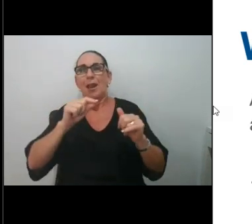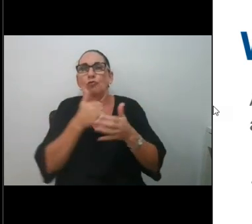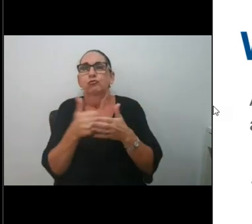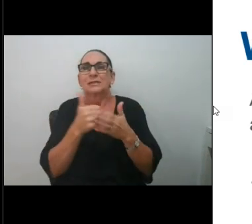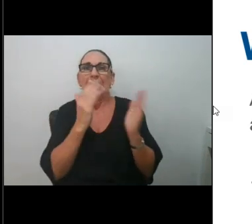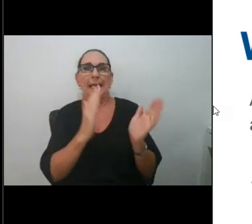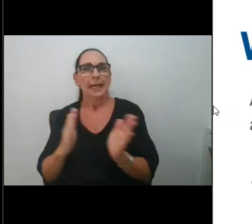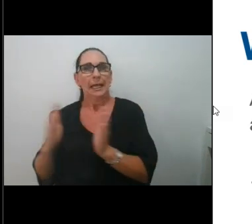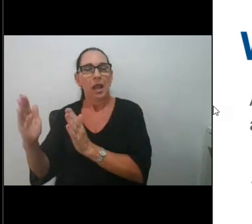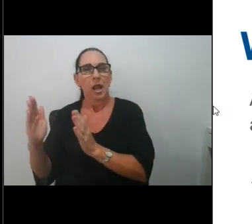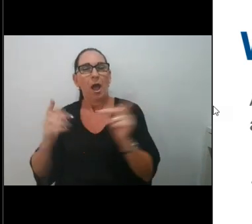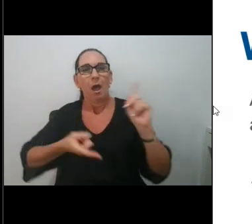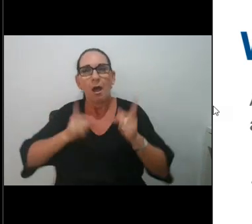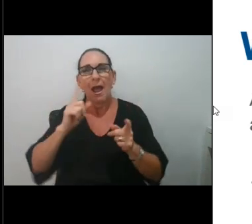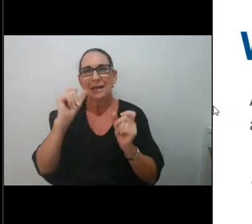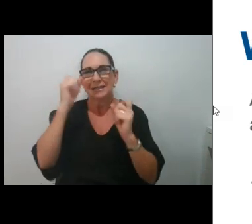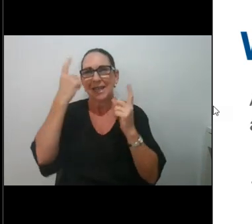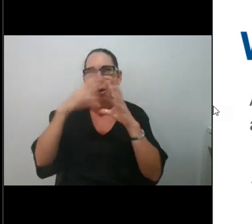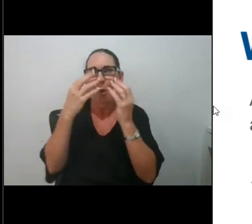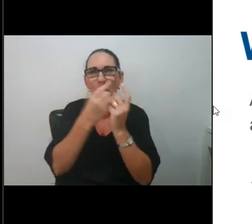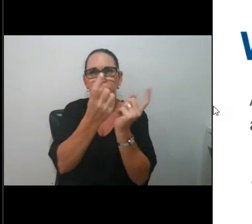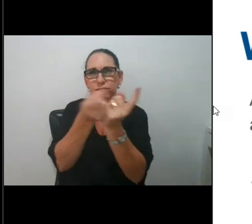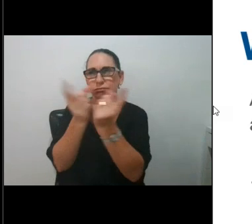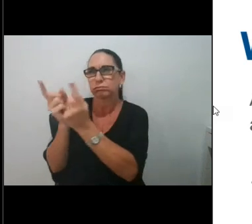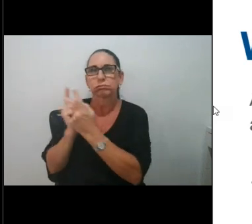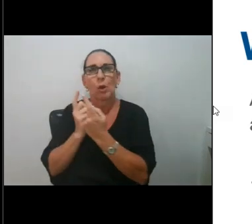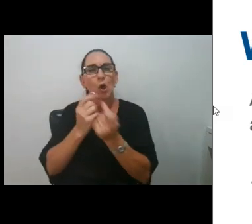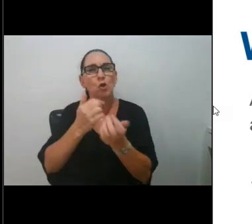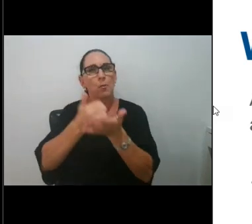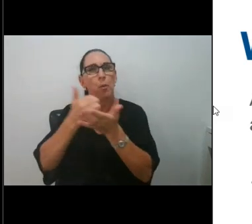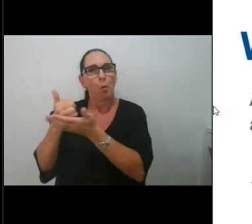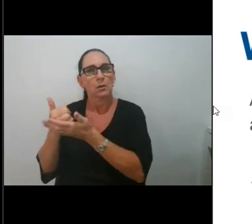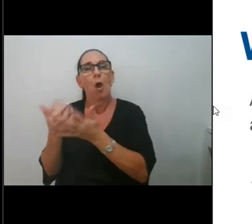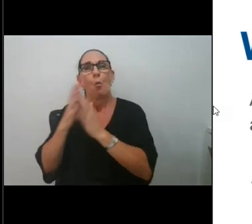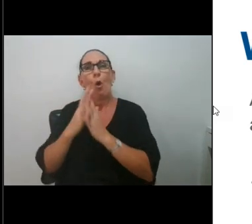be able to really benefit from those supports and particularly I think in this day and age